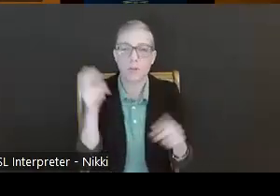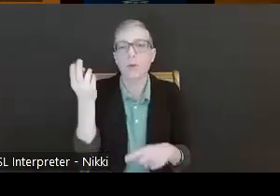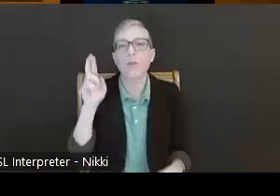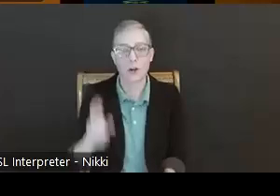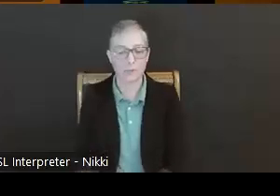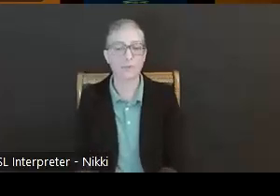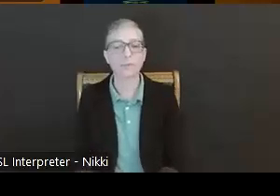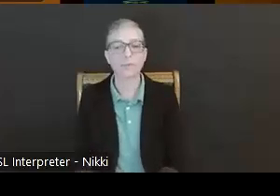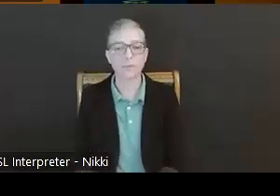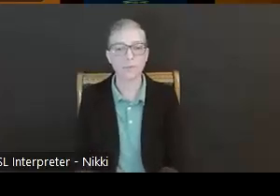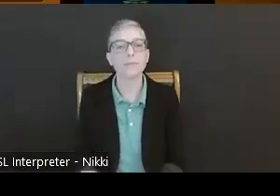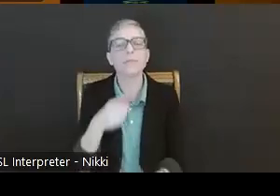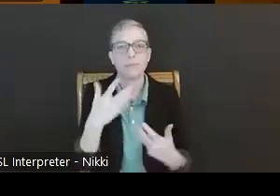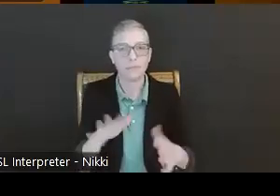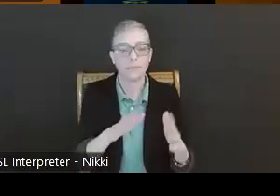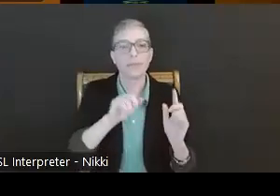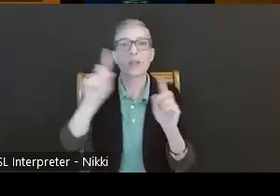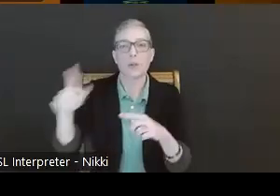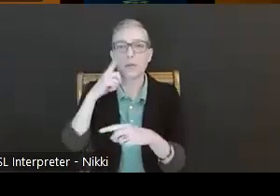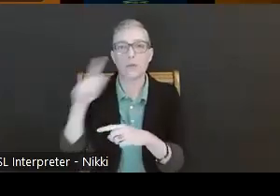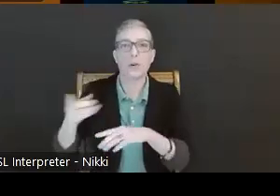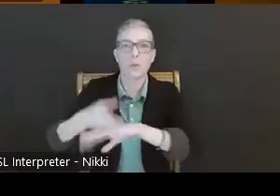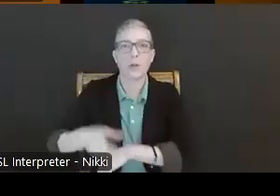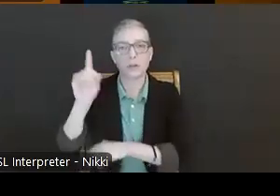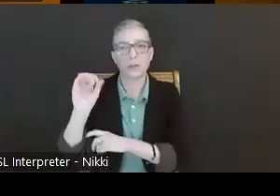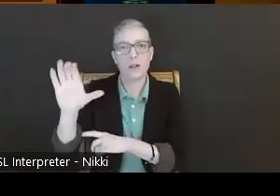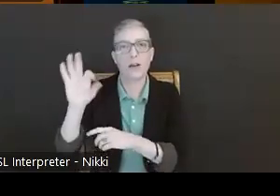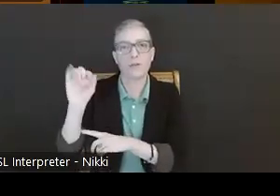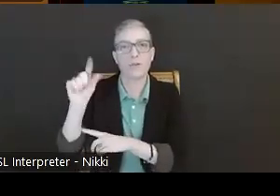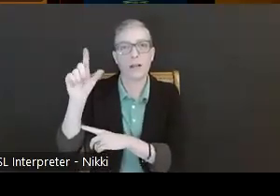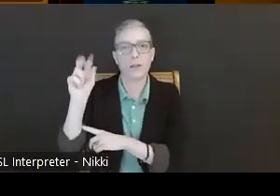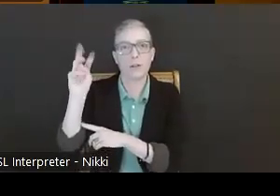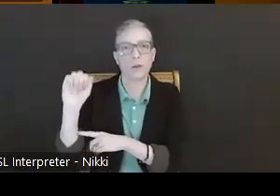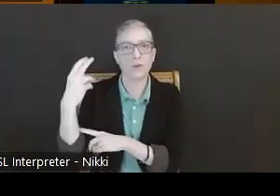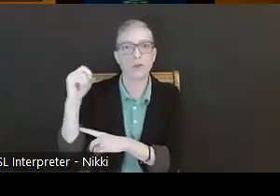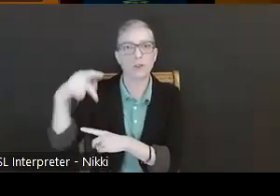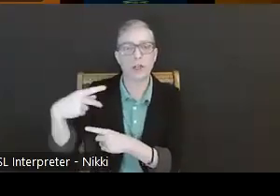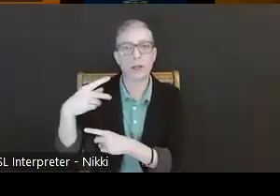to complete a post-doctoral fellowship as part of a t32 program in support of care and cancer